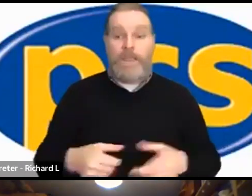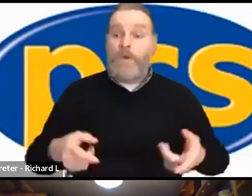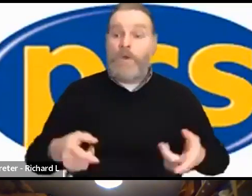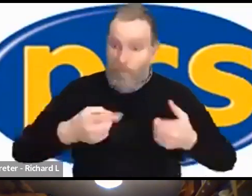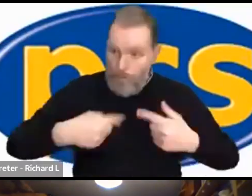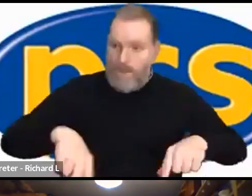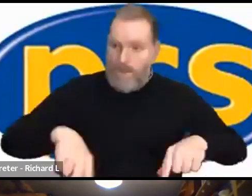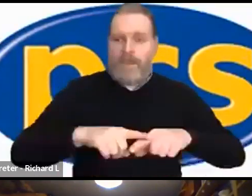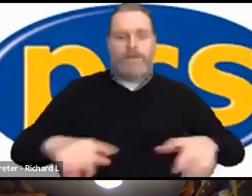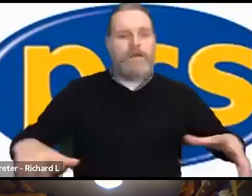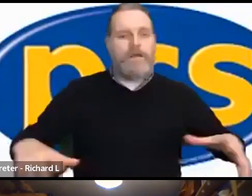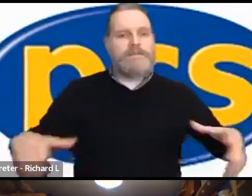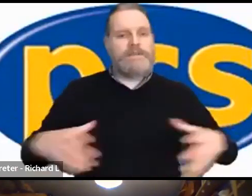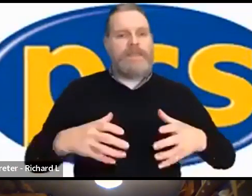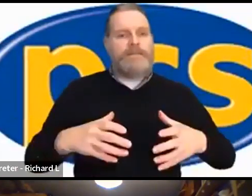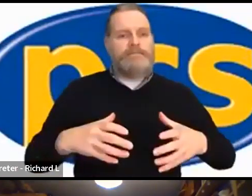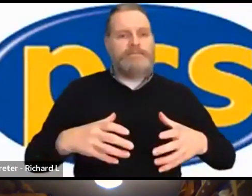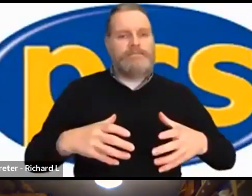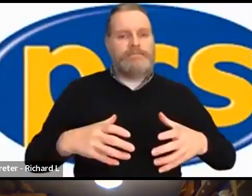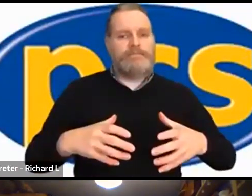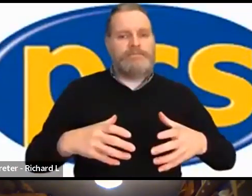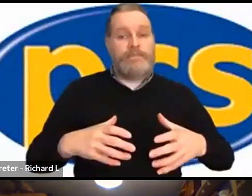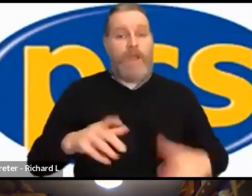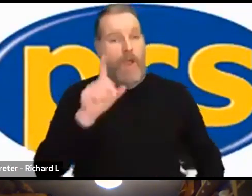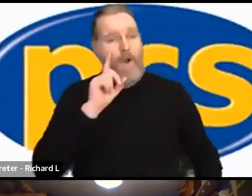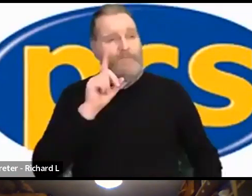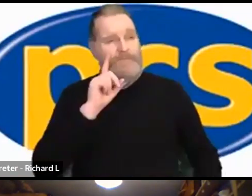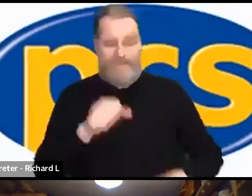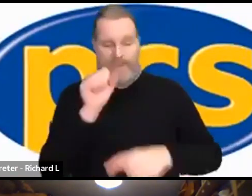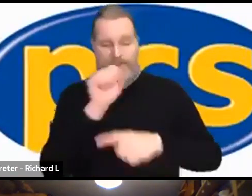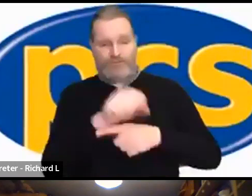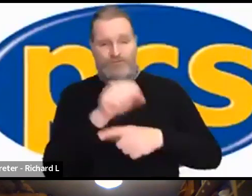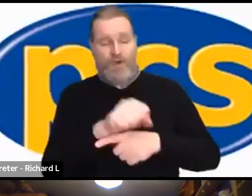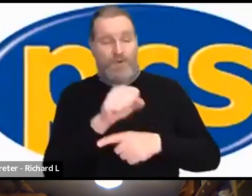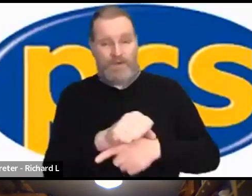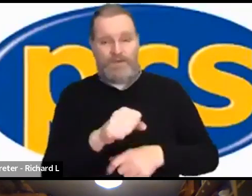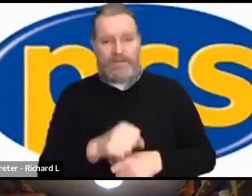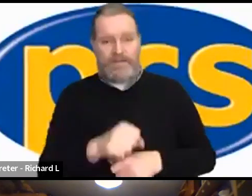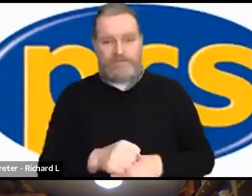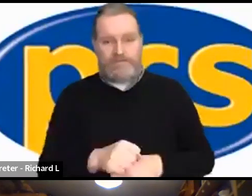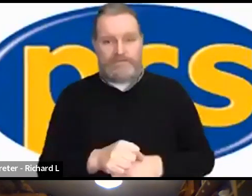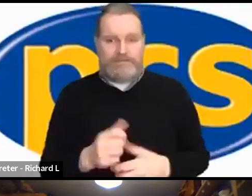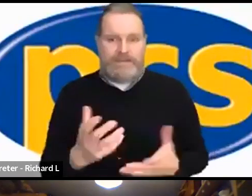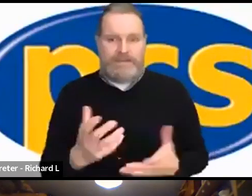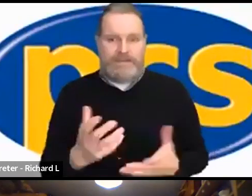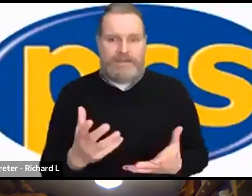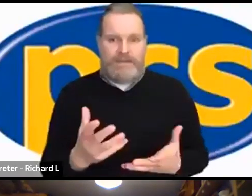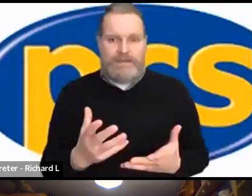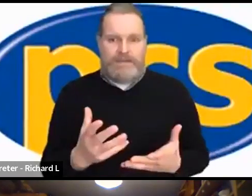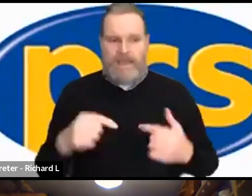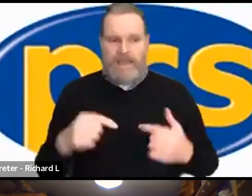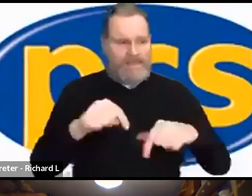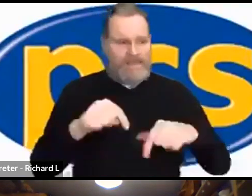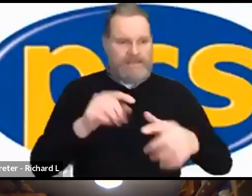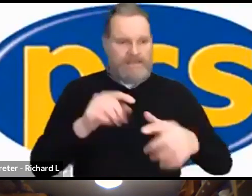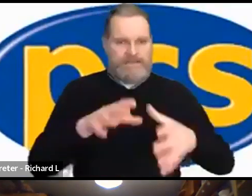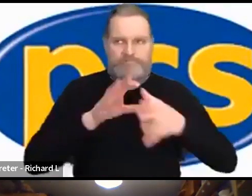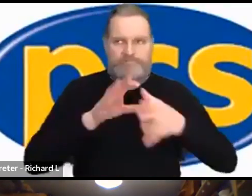process. is that we are all in this together. I often jokingly say that this is often jokingly say that this is the most thank engaged